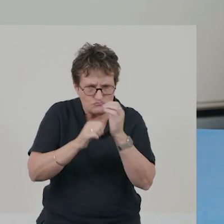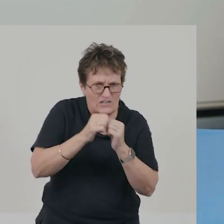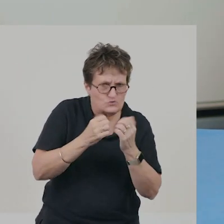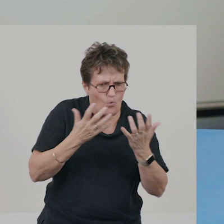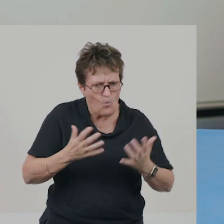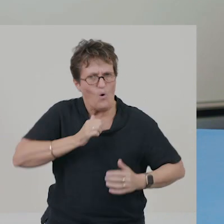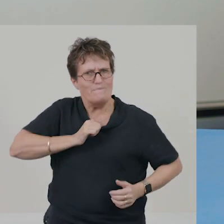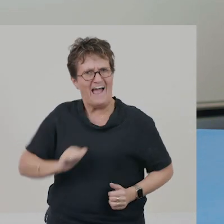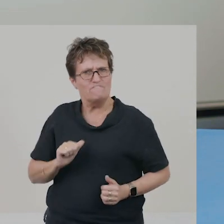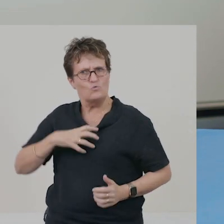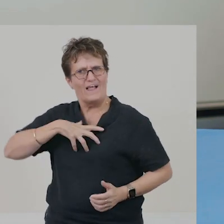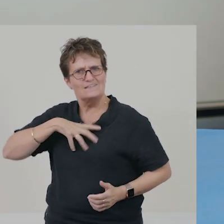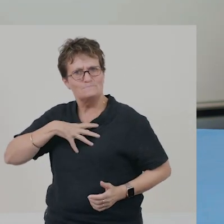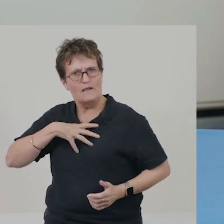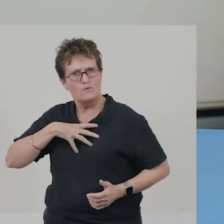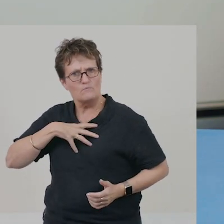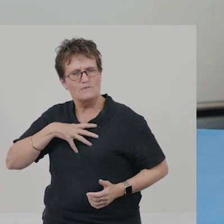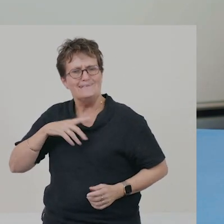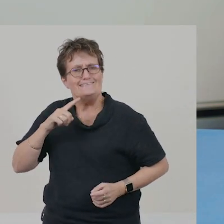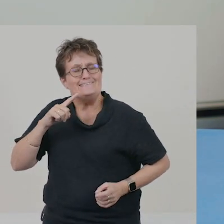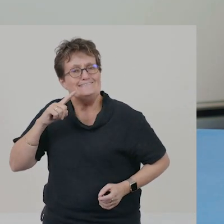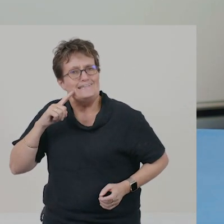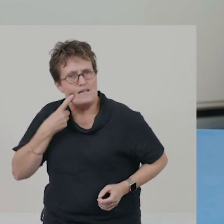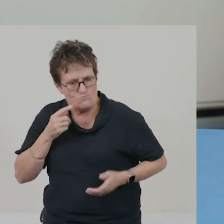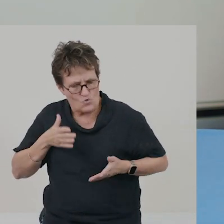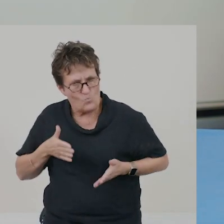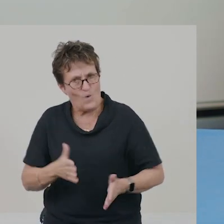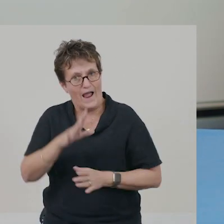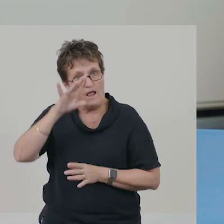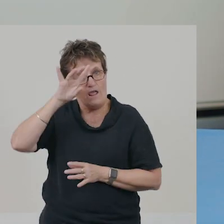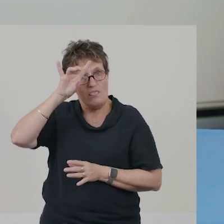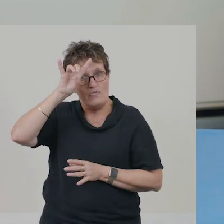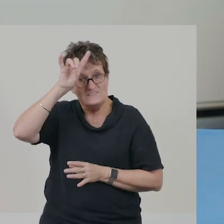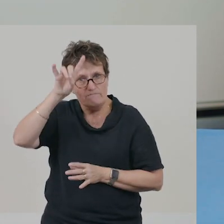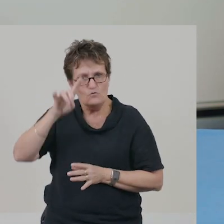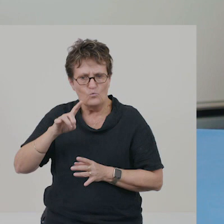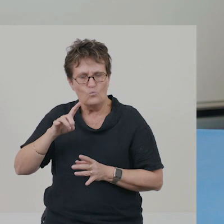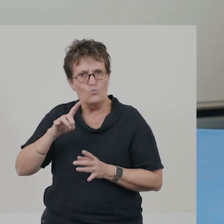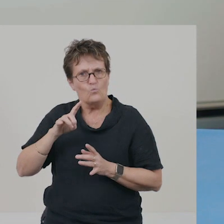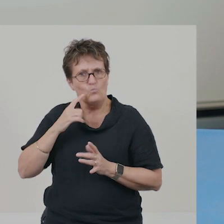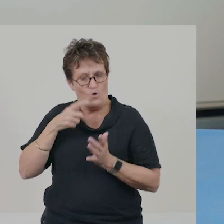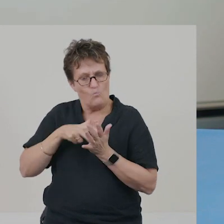It's a behavioural adaptation. It is a deliberate action, that the thorny devil carries out to survive.